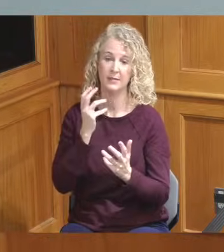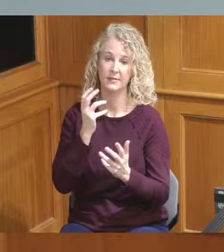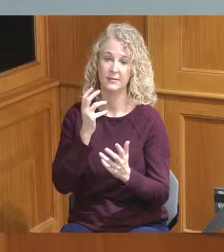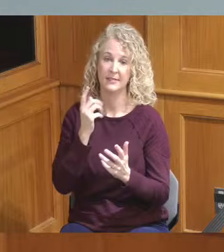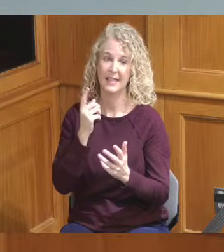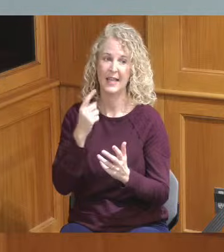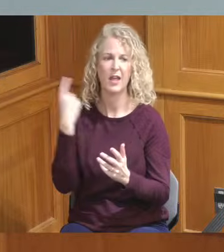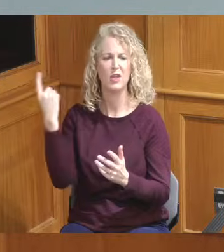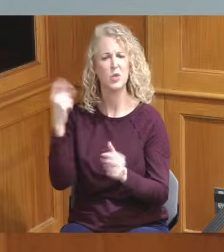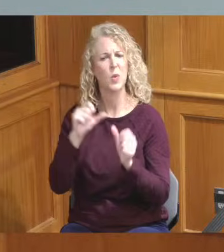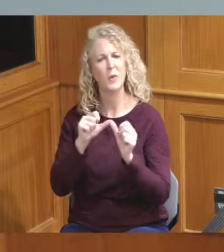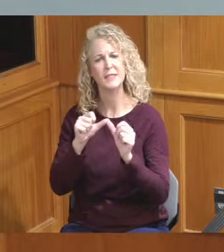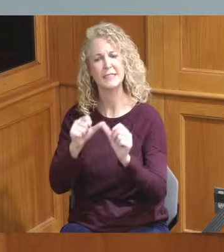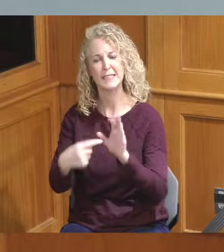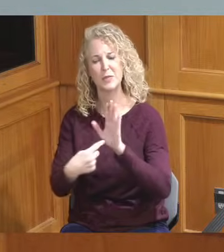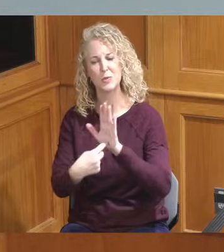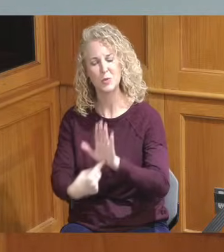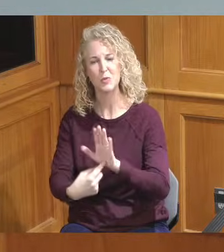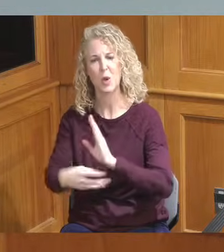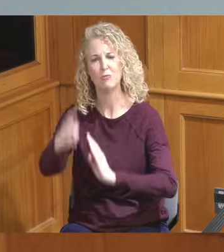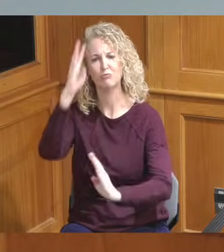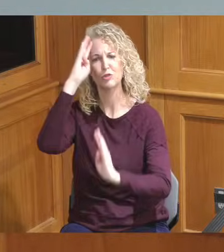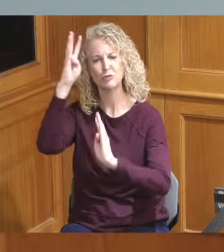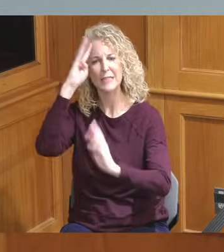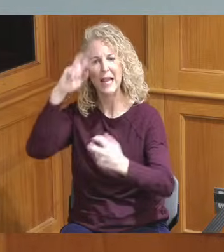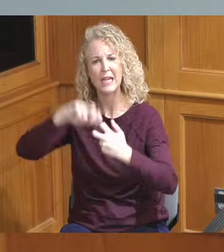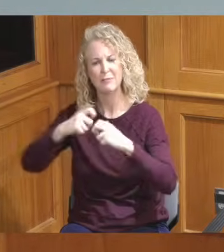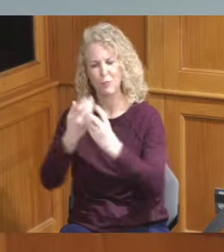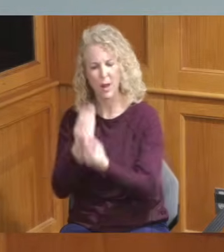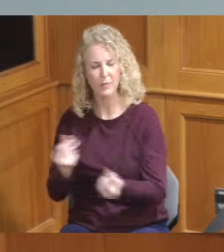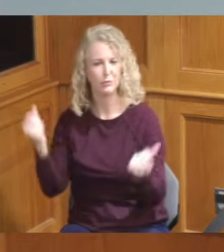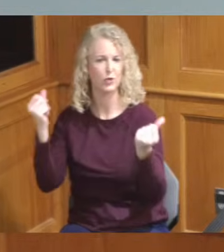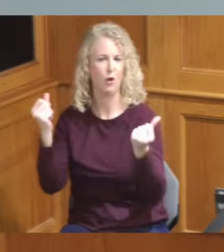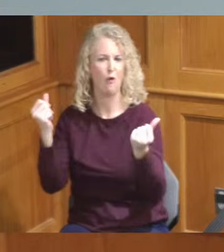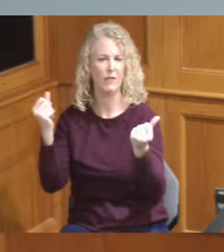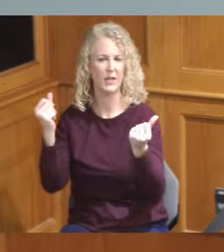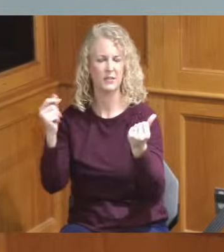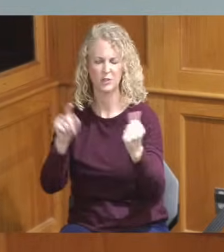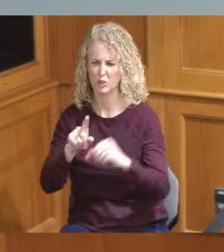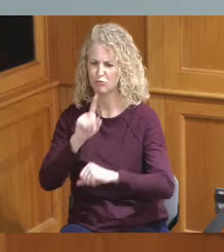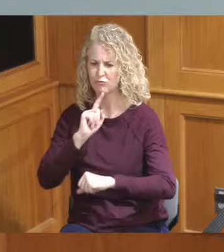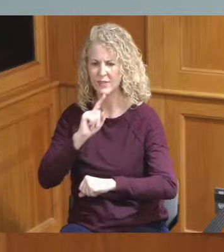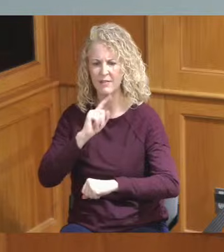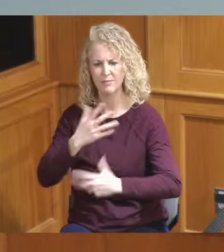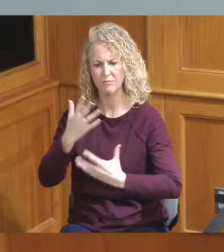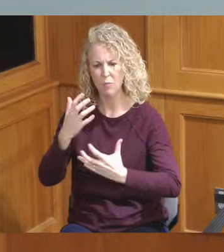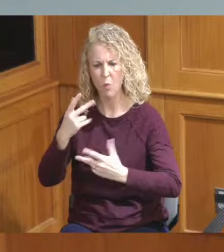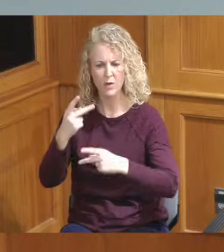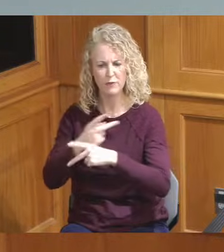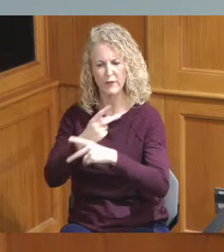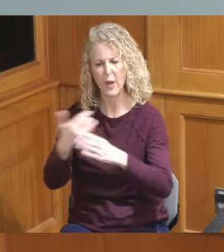to have a really creative way of thinking about things innovative way that will help people as